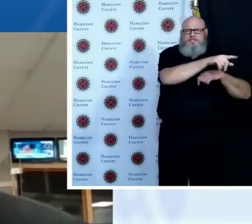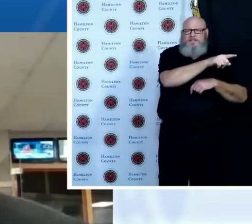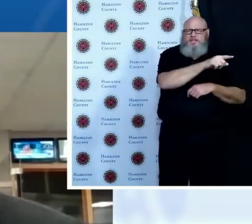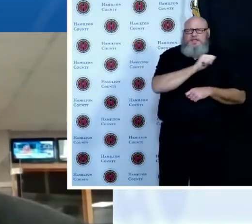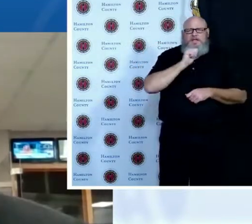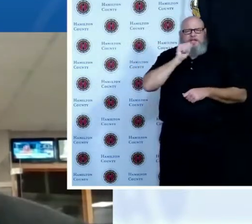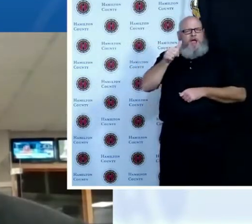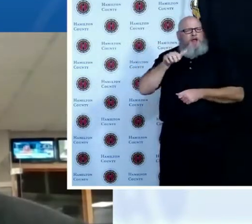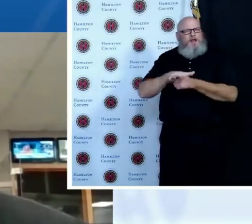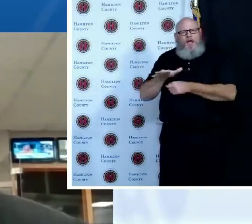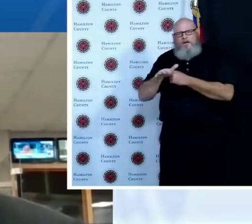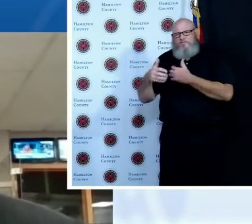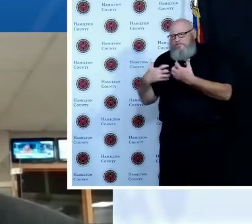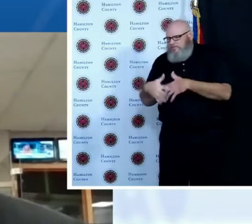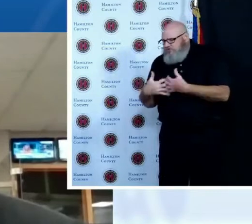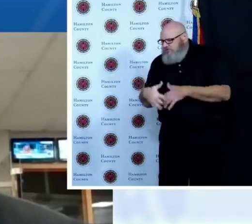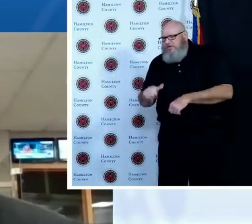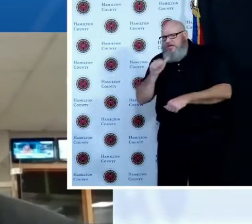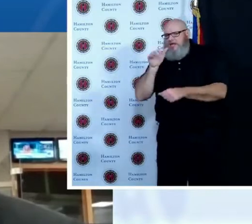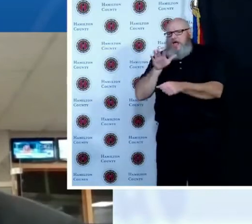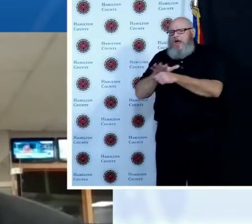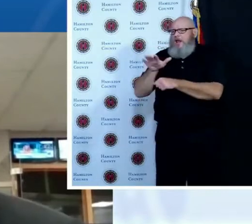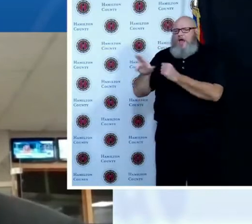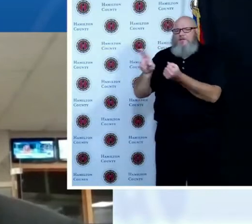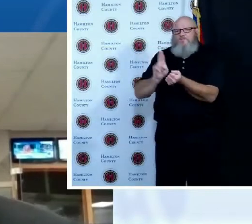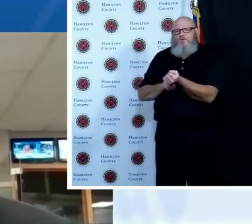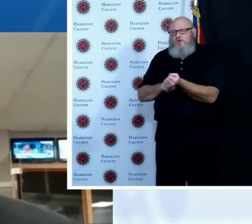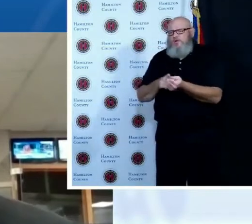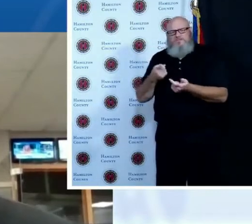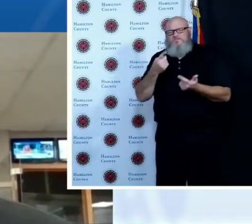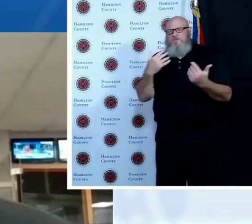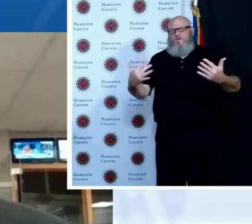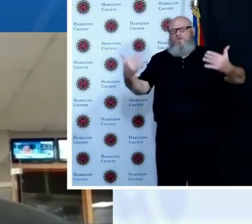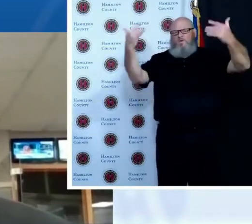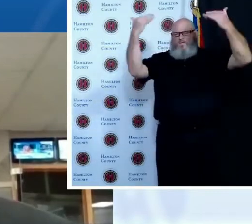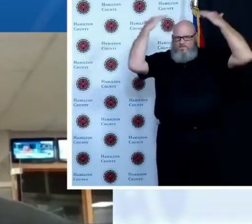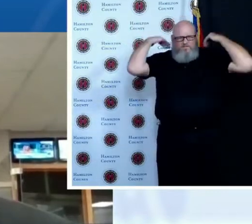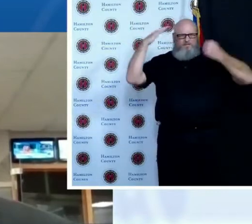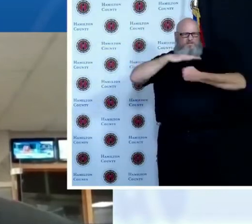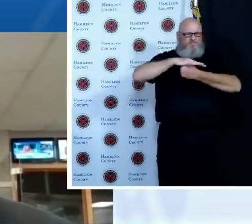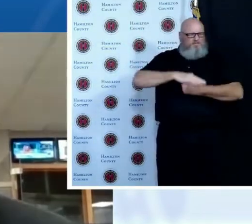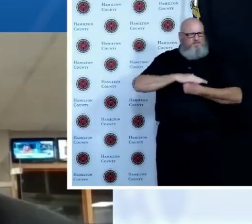to handle the influx of patients that you have right now saying that people